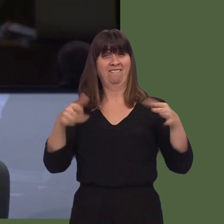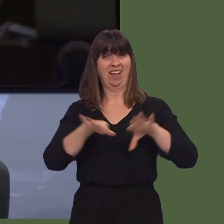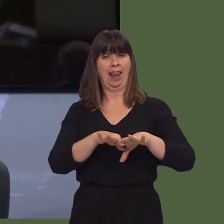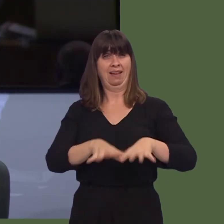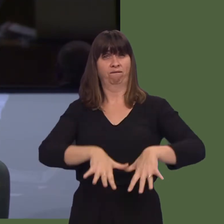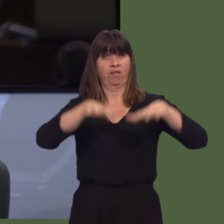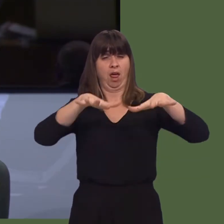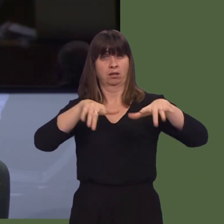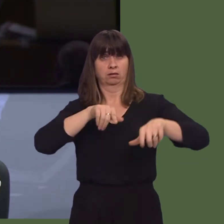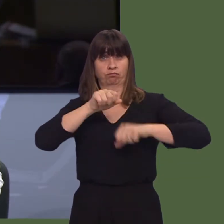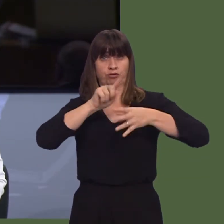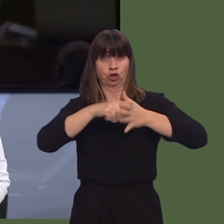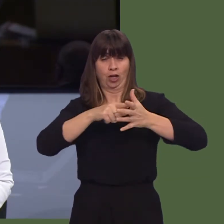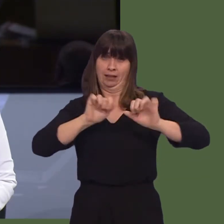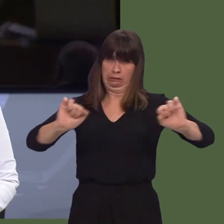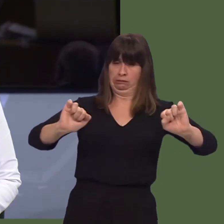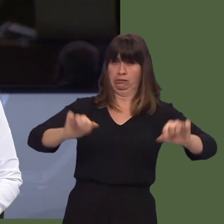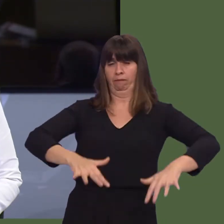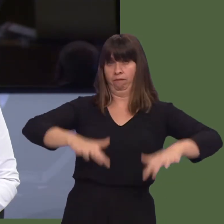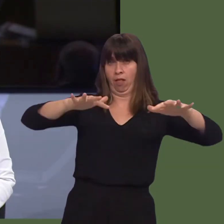a cost to taxpayers of over £7 million.